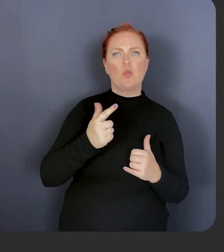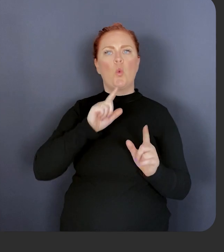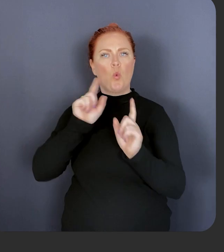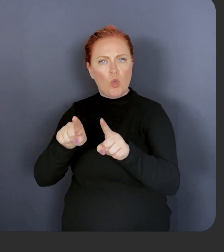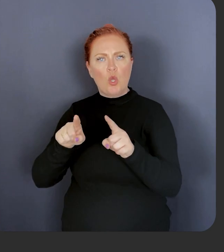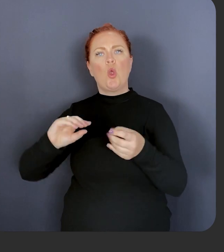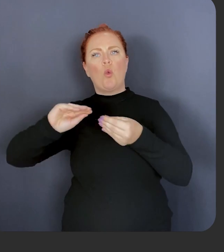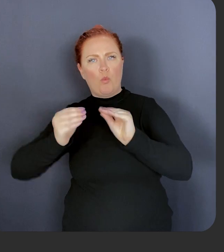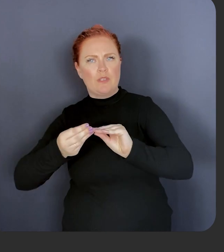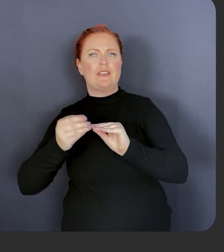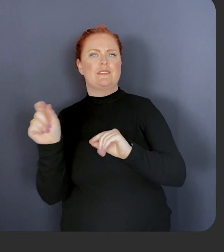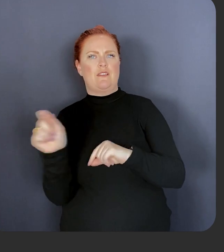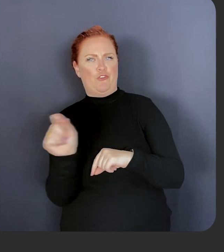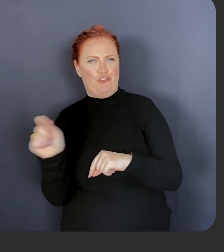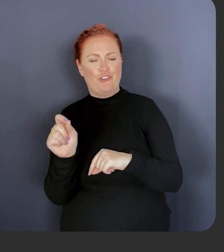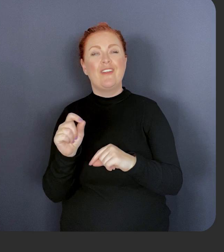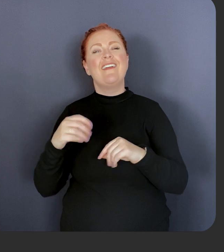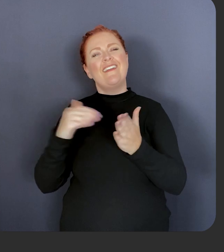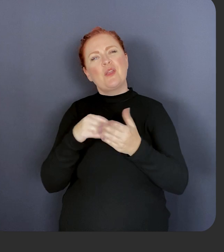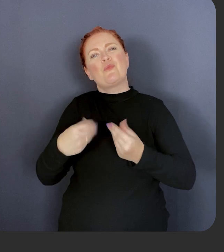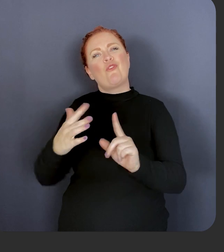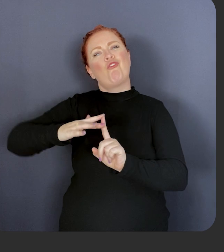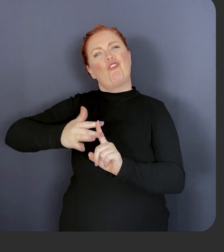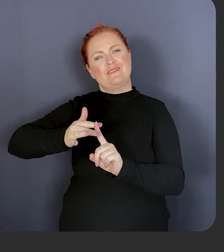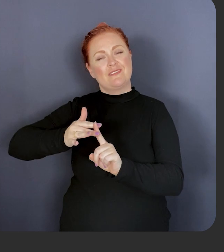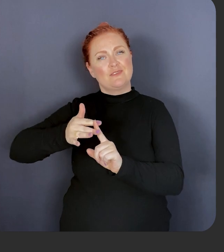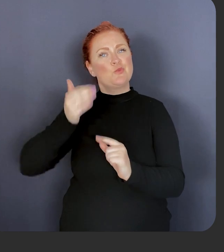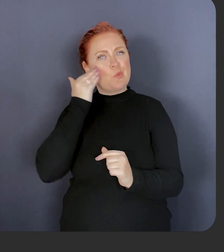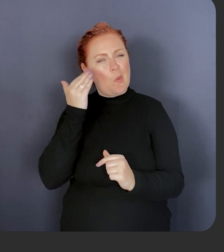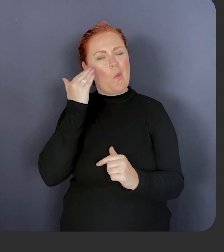So again, you can think of this as providing context to what that interaction is.